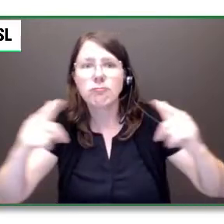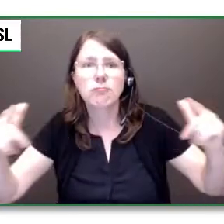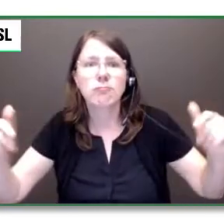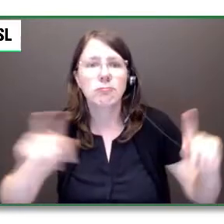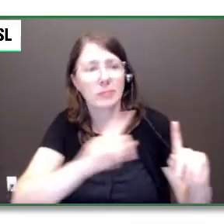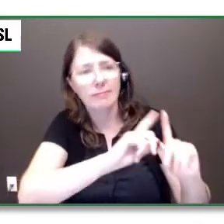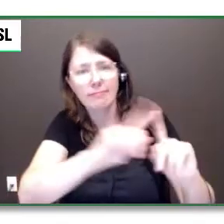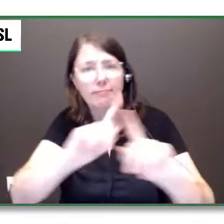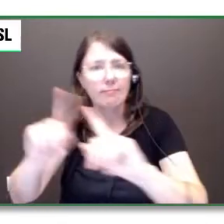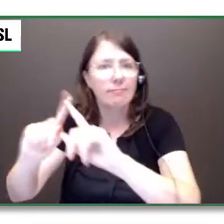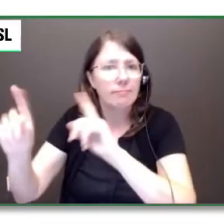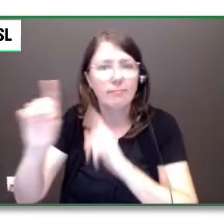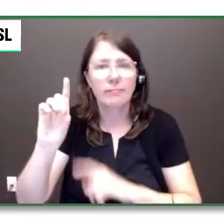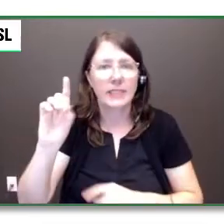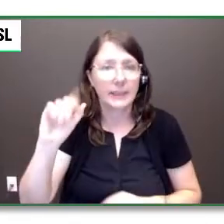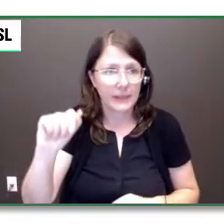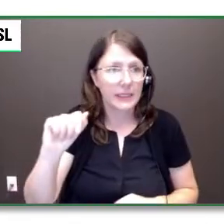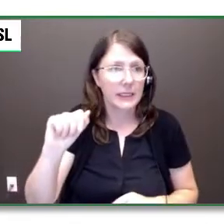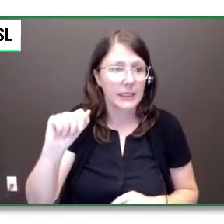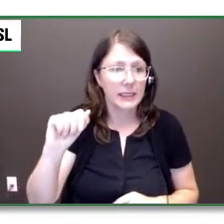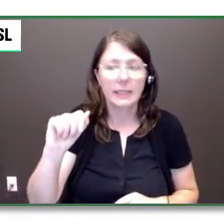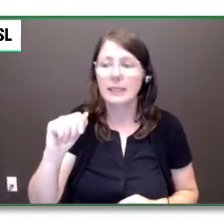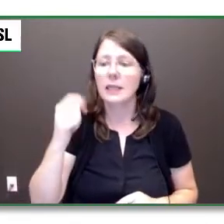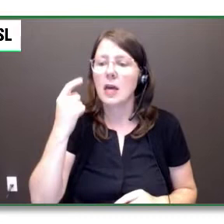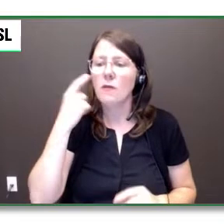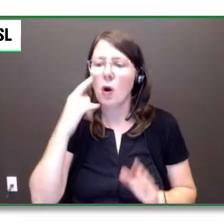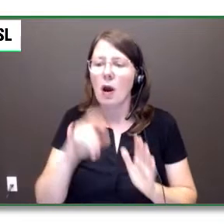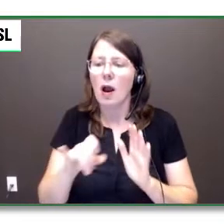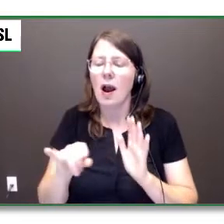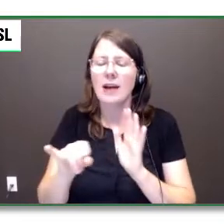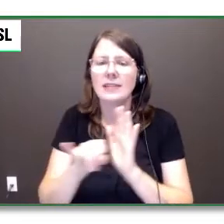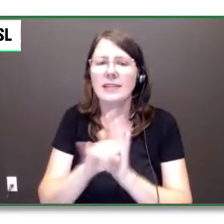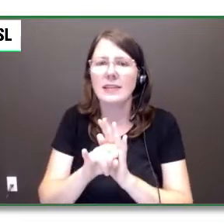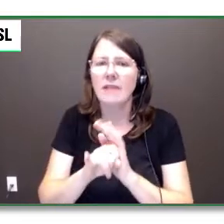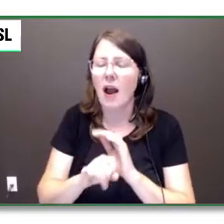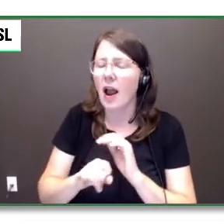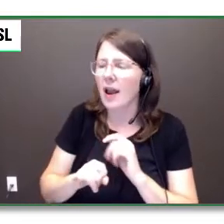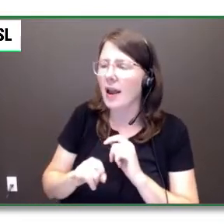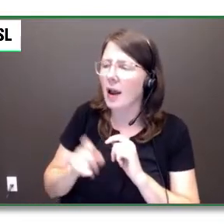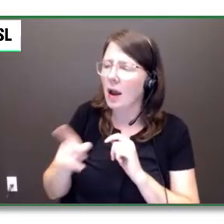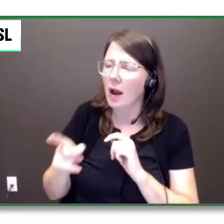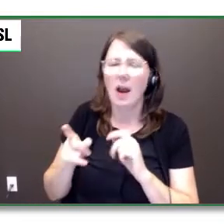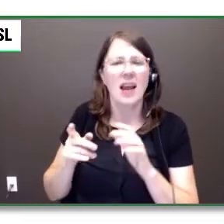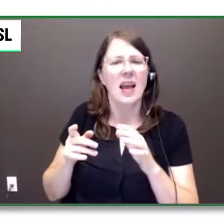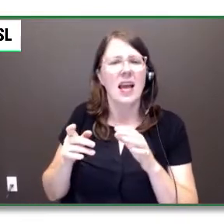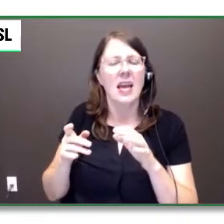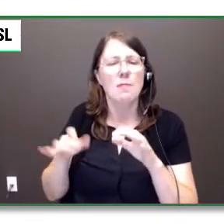um some of those key elements that need to be addressed and help again help the